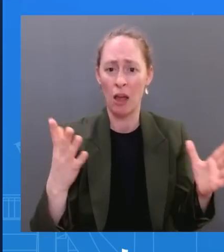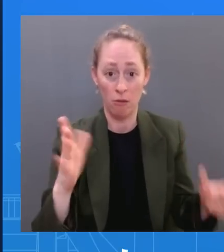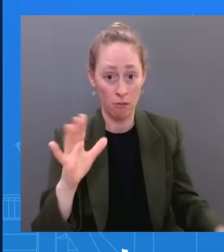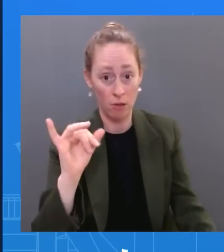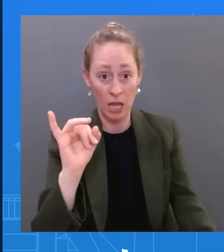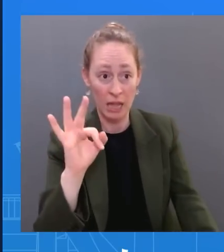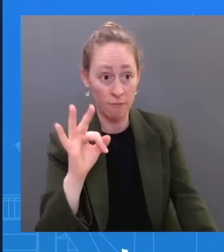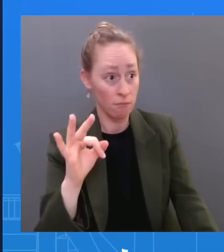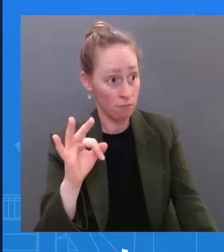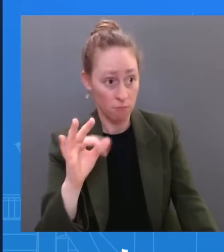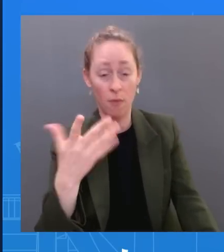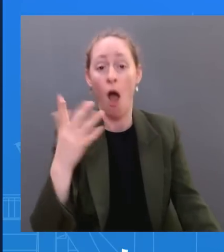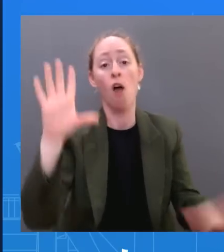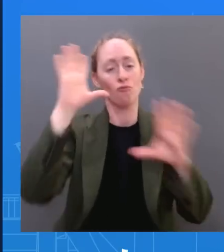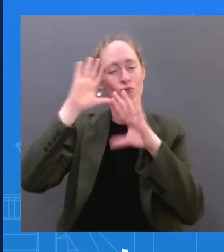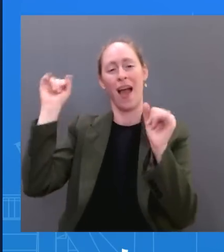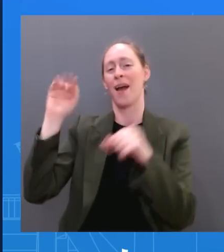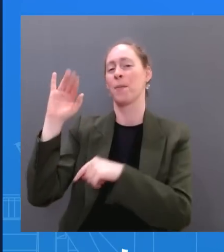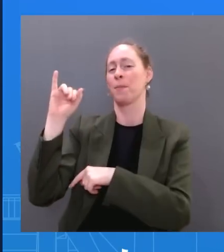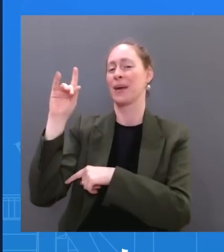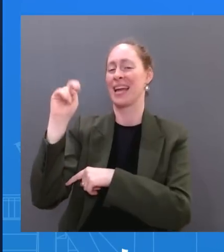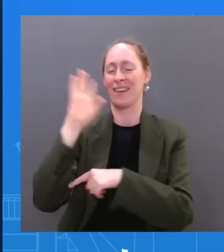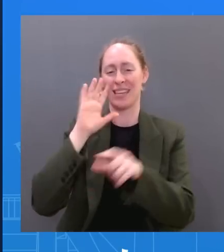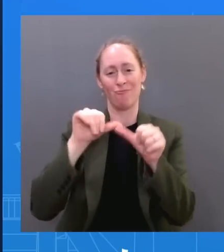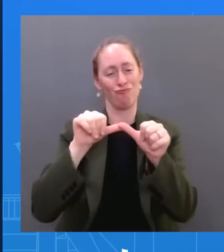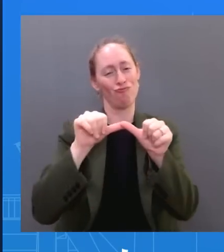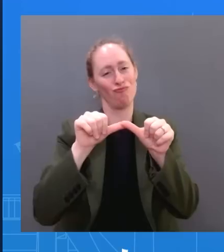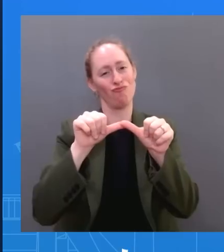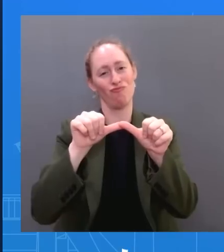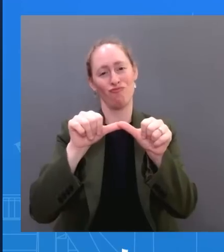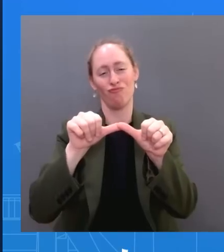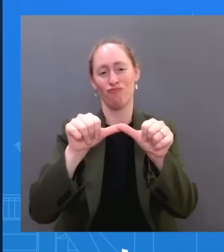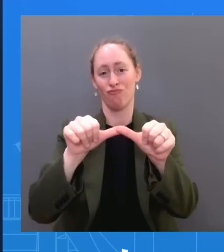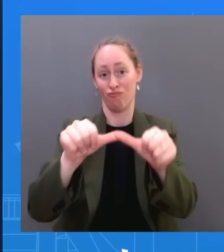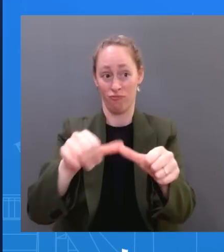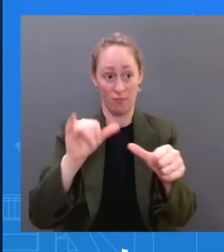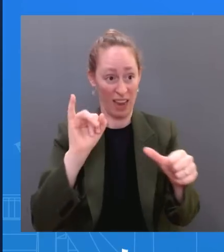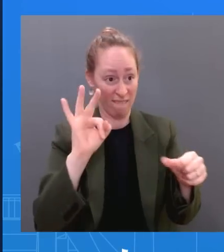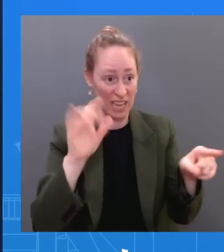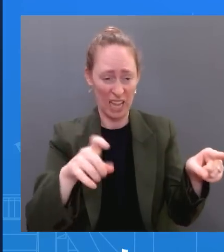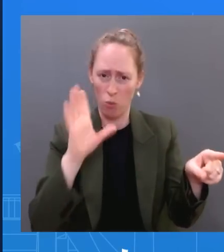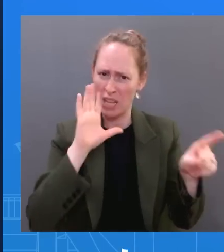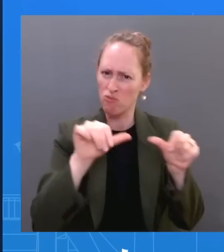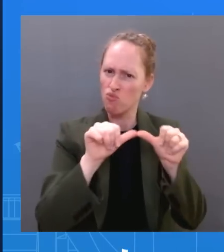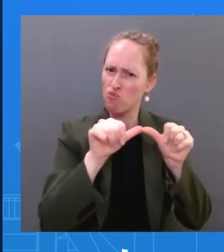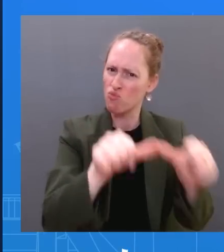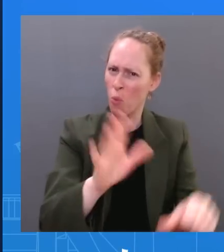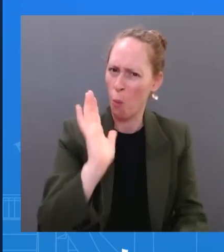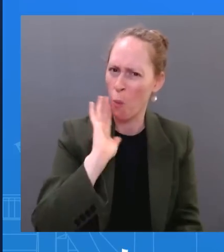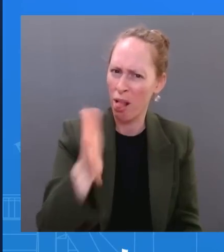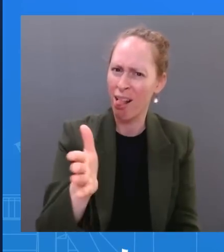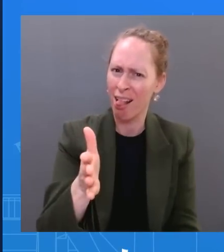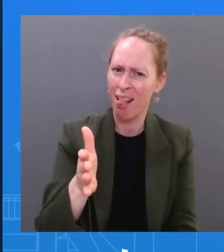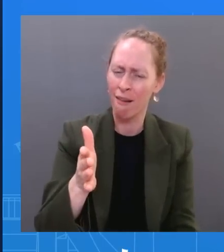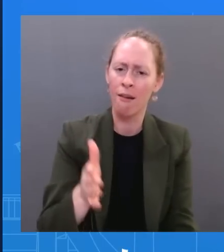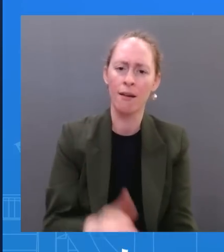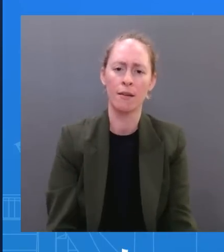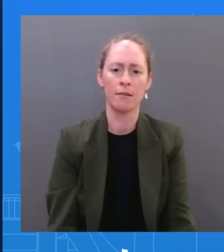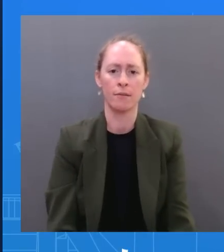And we believe that's where the broad global coalition of countries supporting Ukraine is prepared to go as well. Yes.